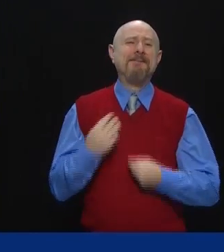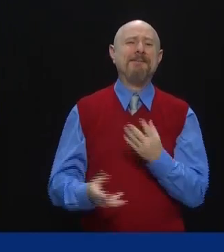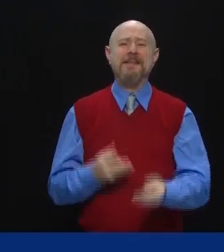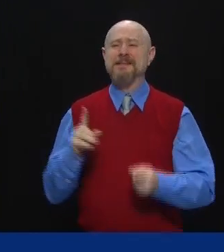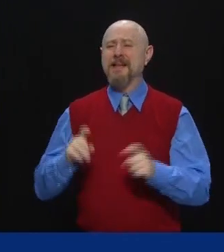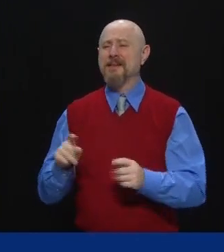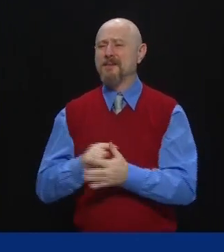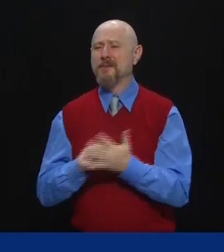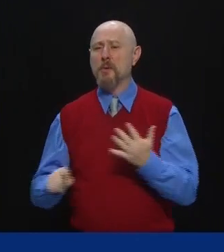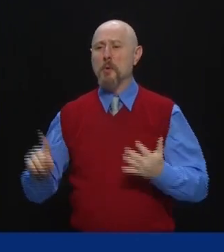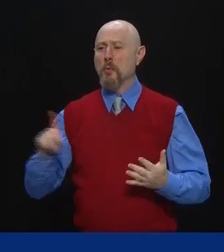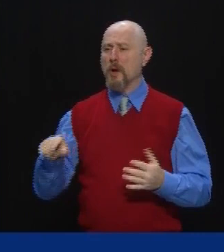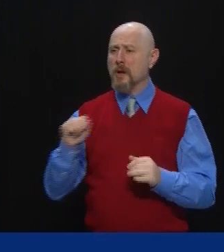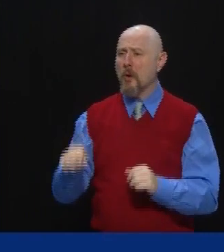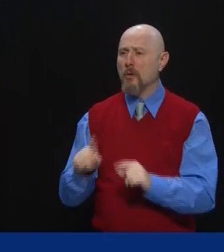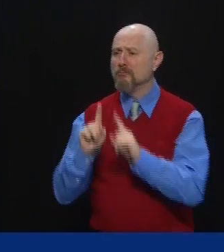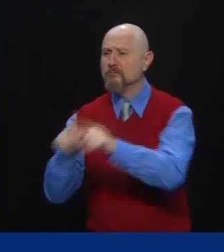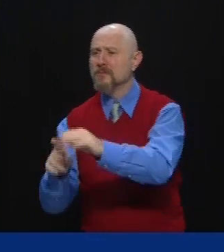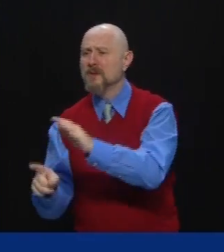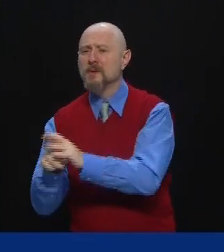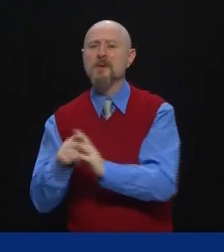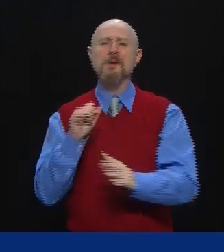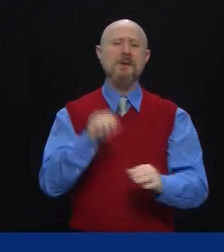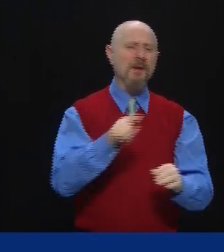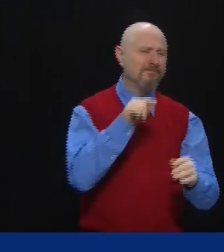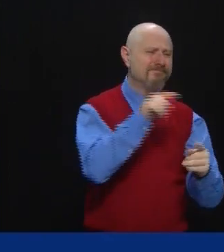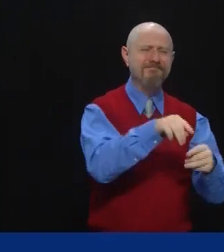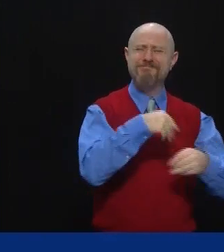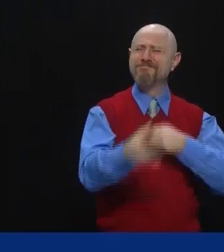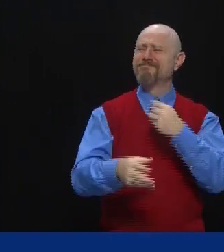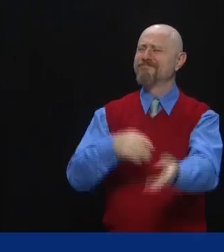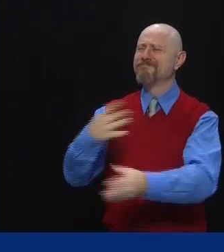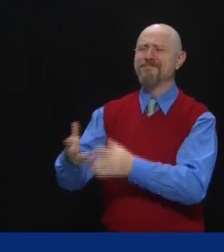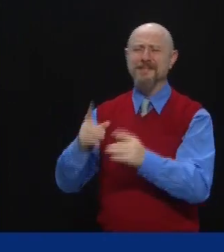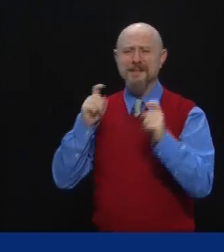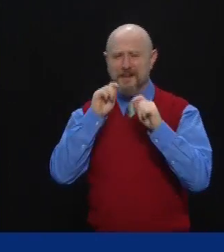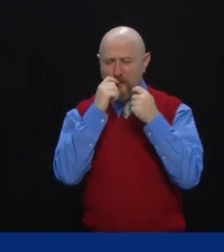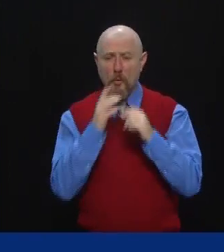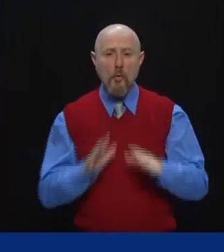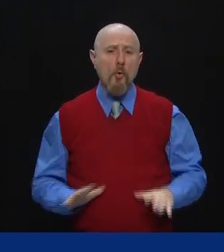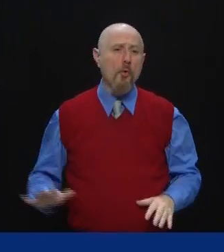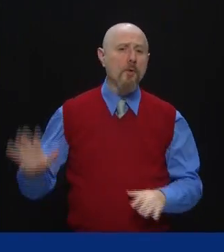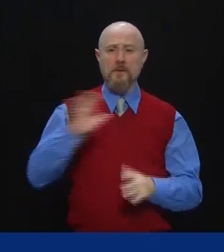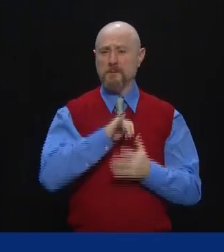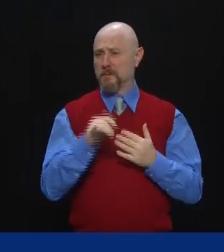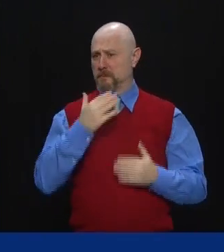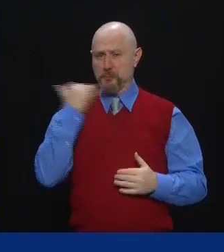AND WE ARE TESTING MORE. ONE OF THE REASONS WE ARE SEEING THAT'S A GOOD THING.